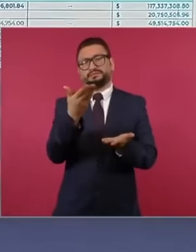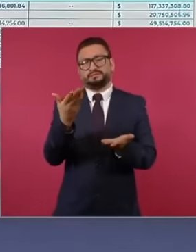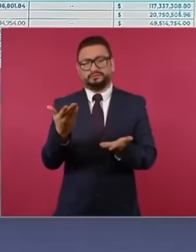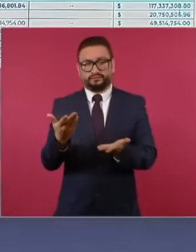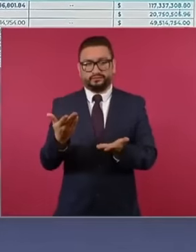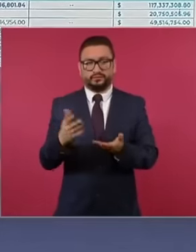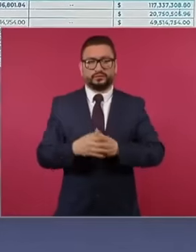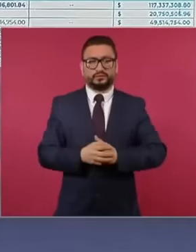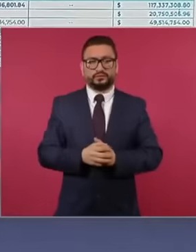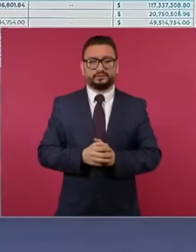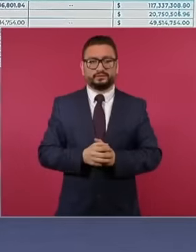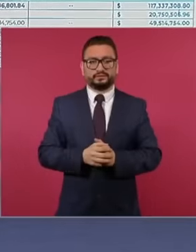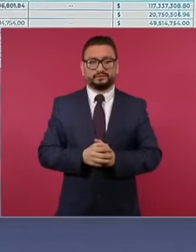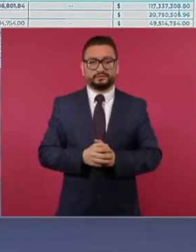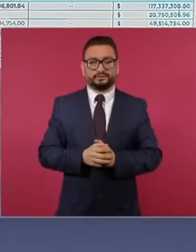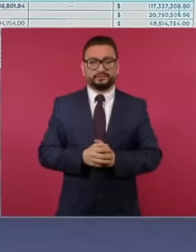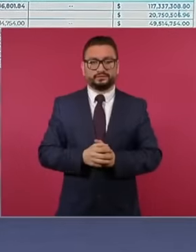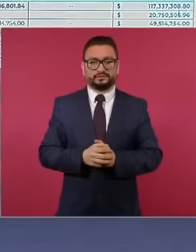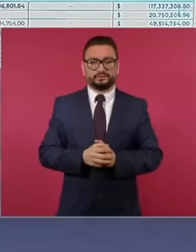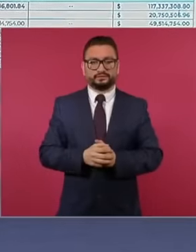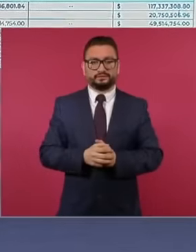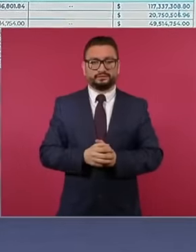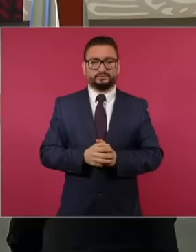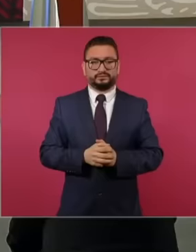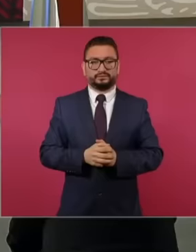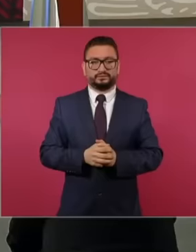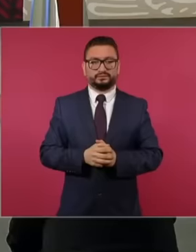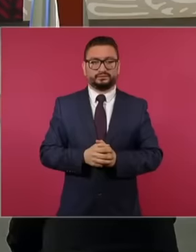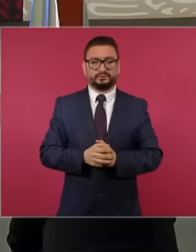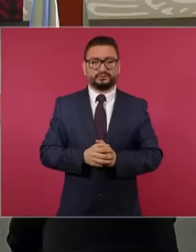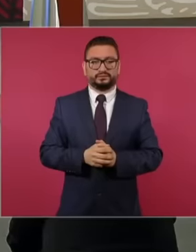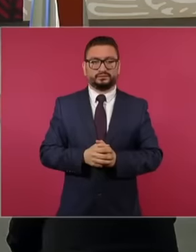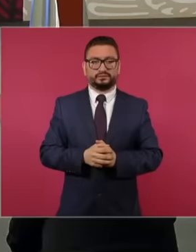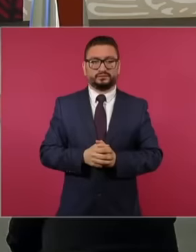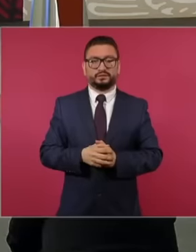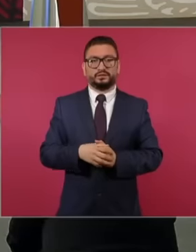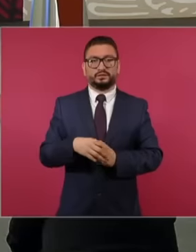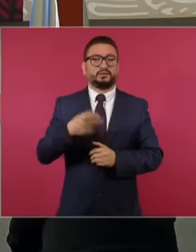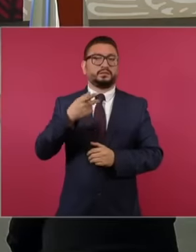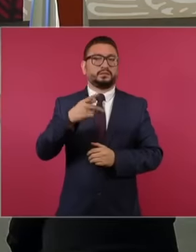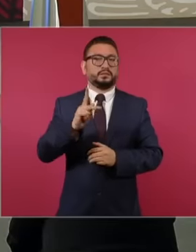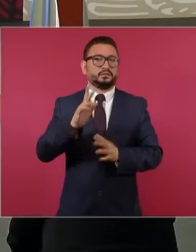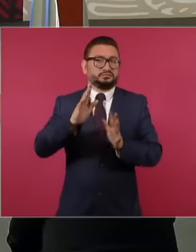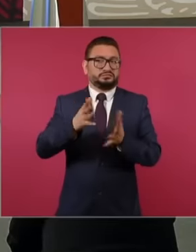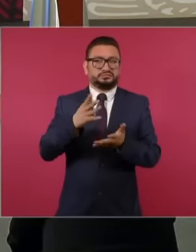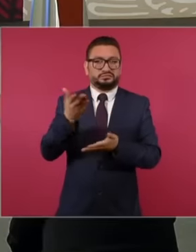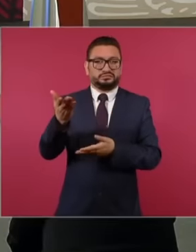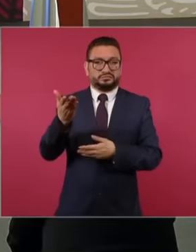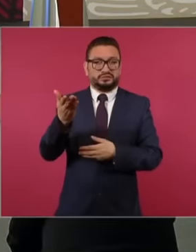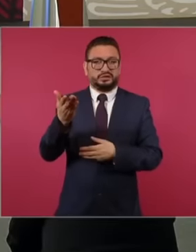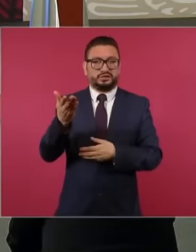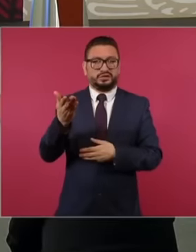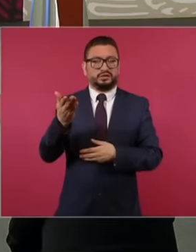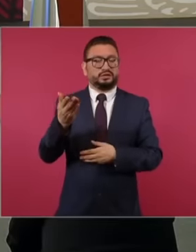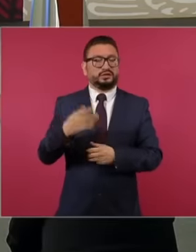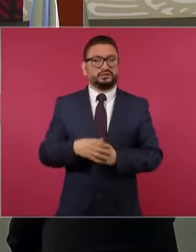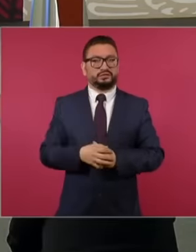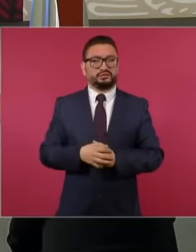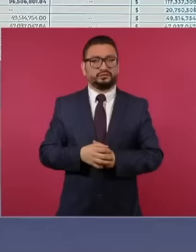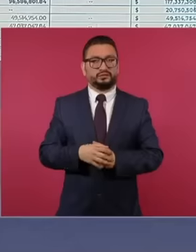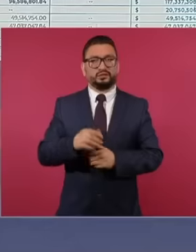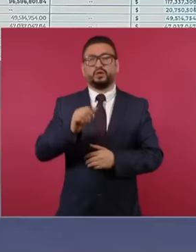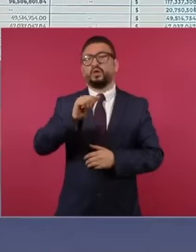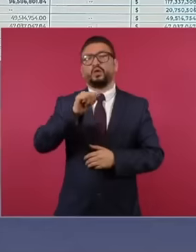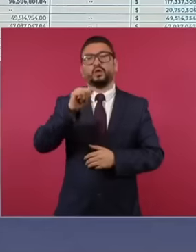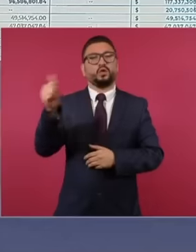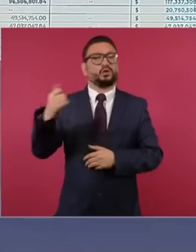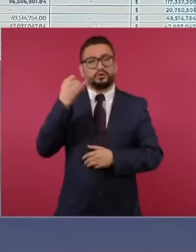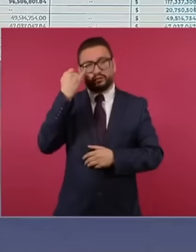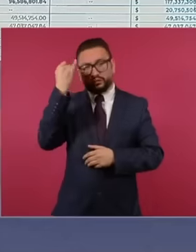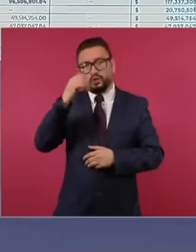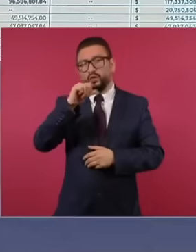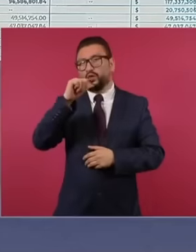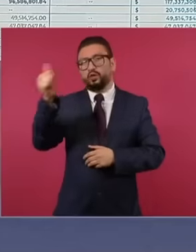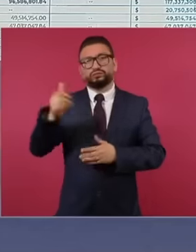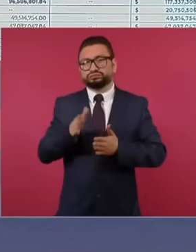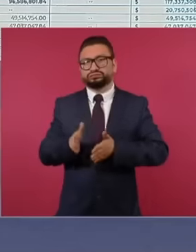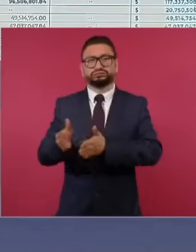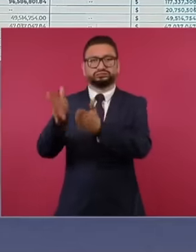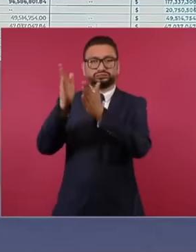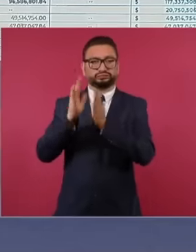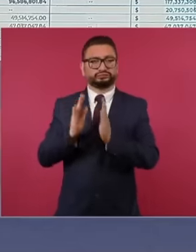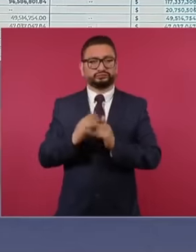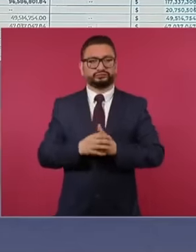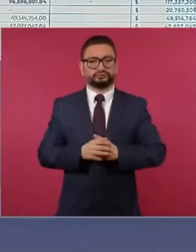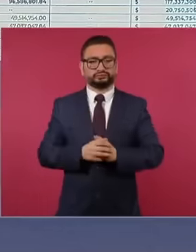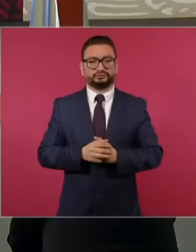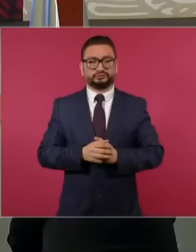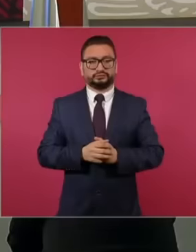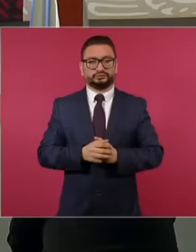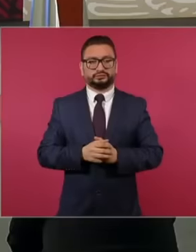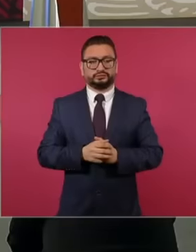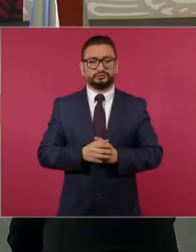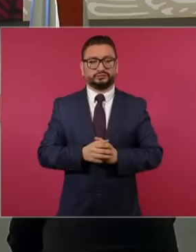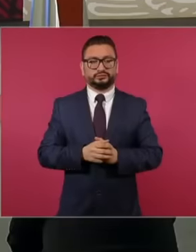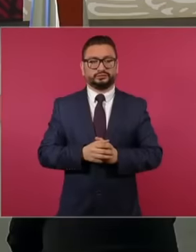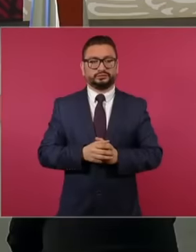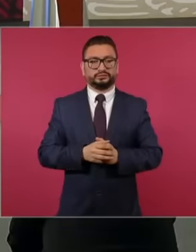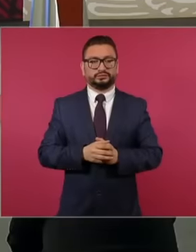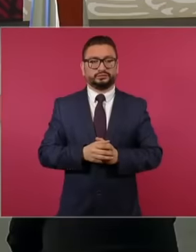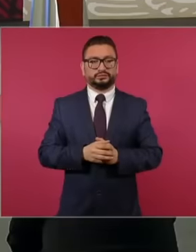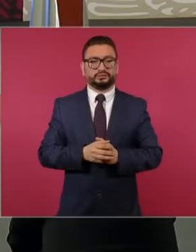this is already in another plan He has already taken another path, be it this Lorenzo